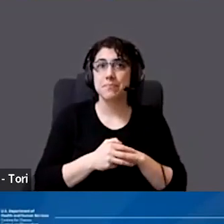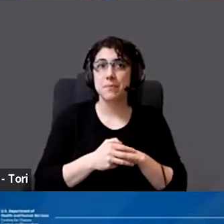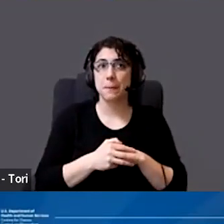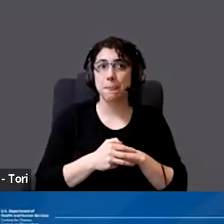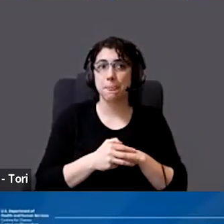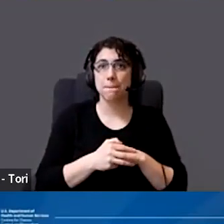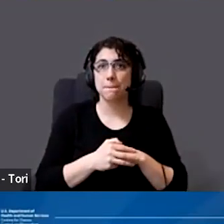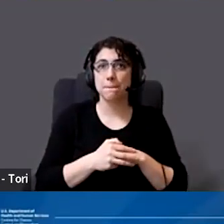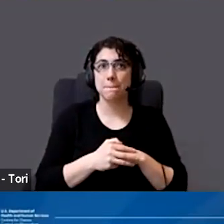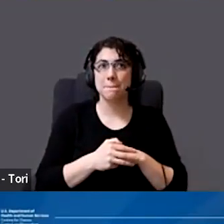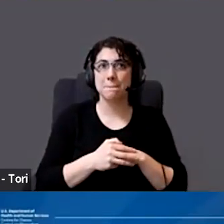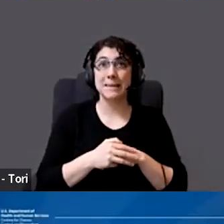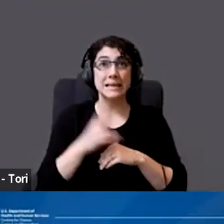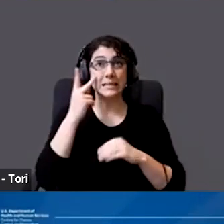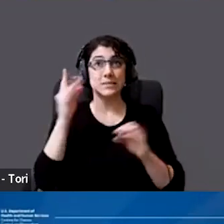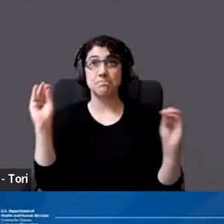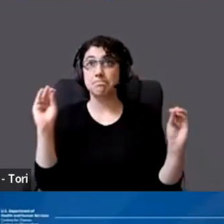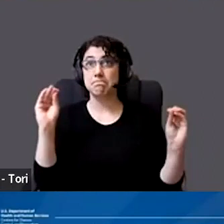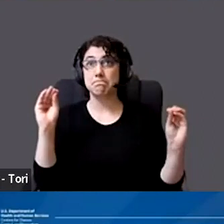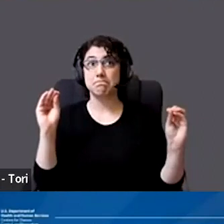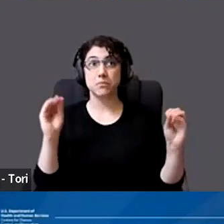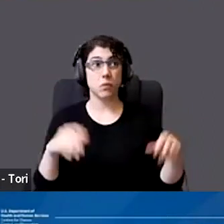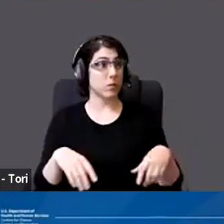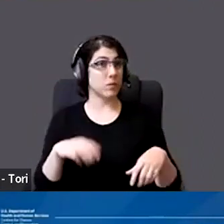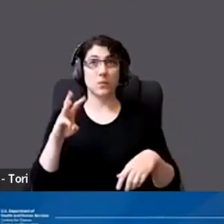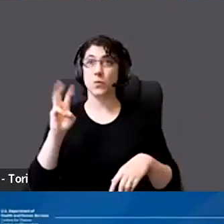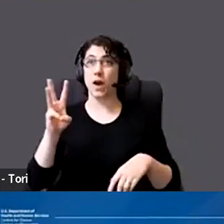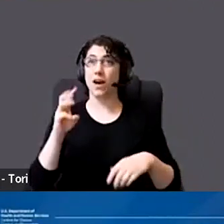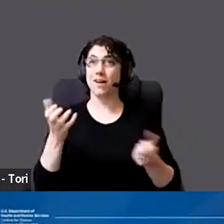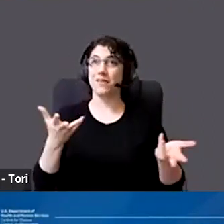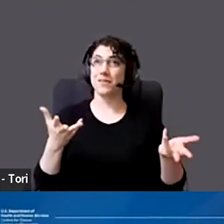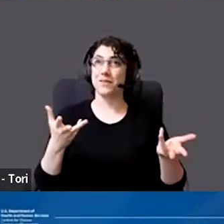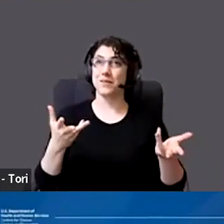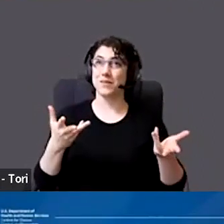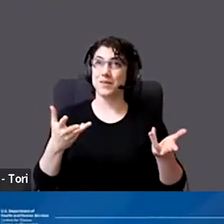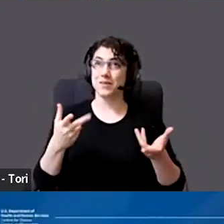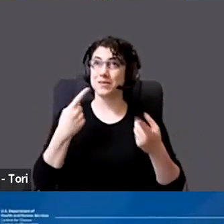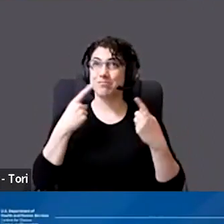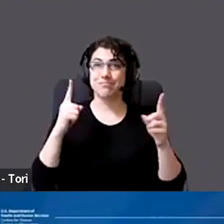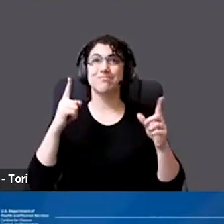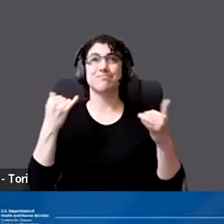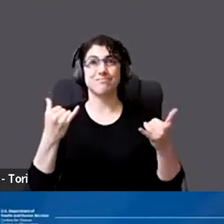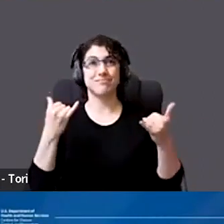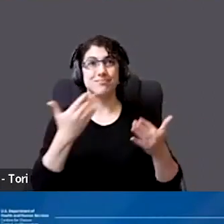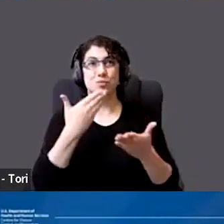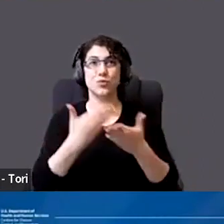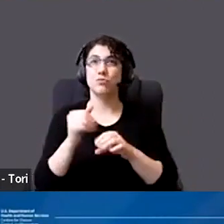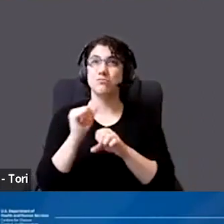Seeing none, boy, we got a lot accomplished today. I wanted to give my thanks first off to --